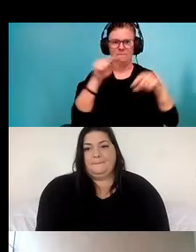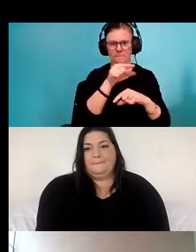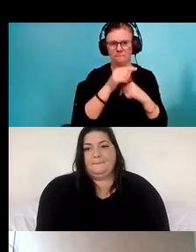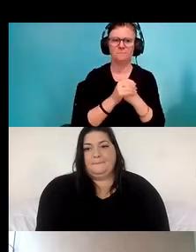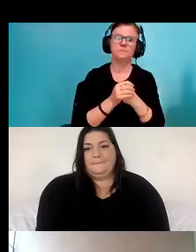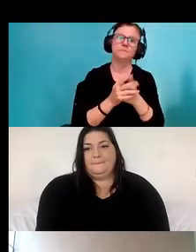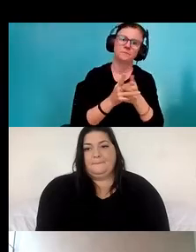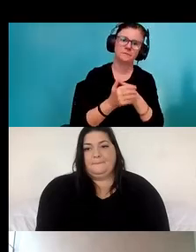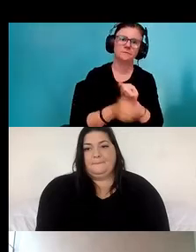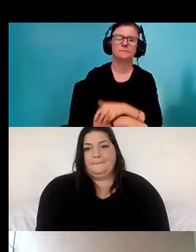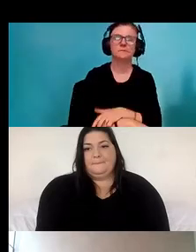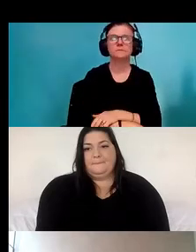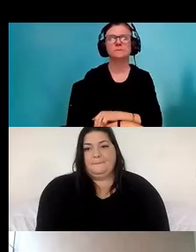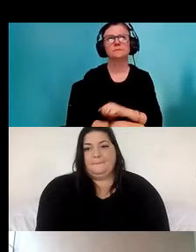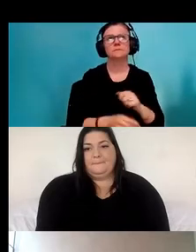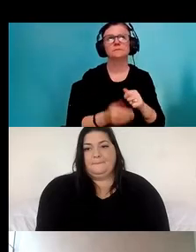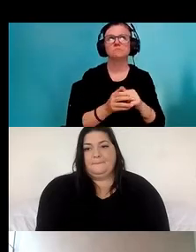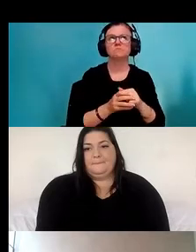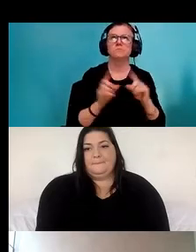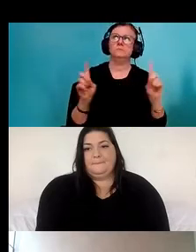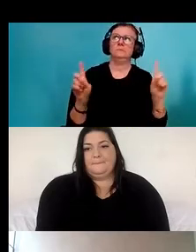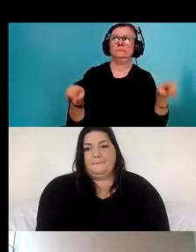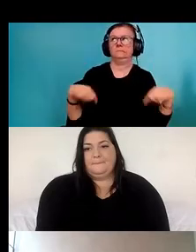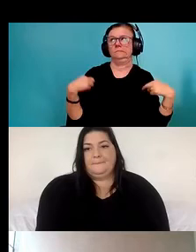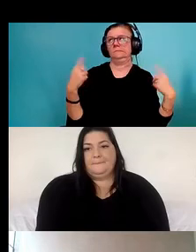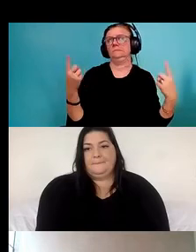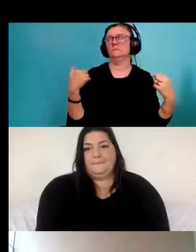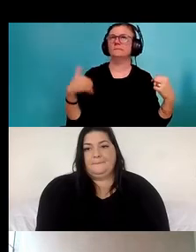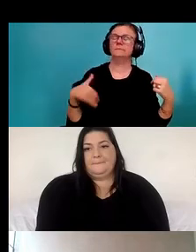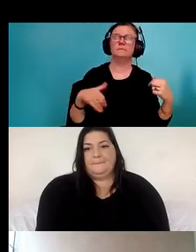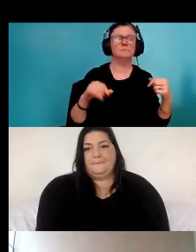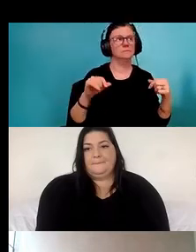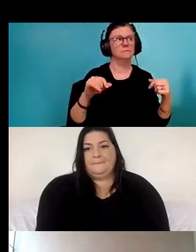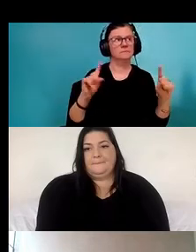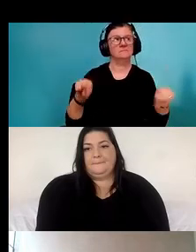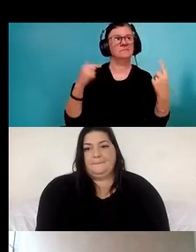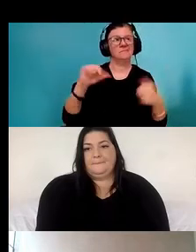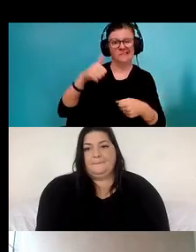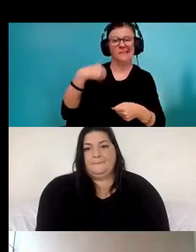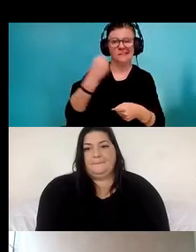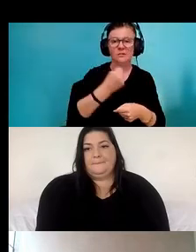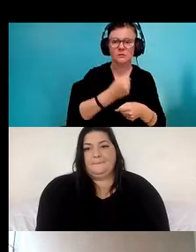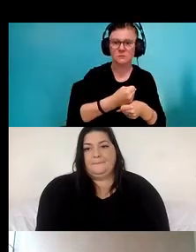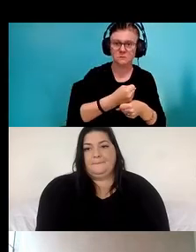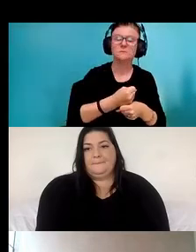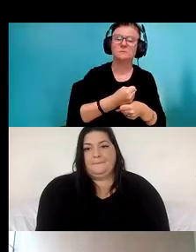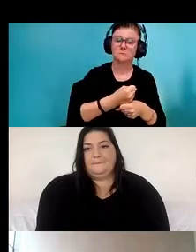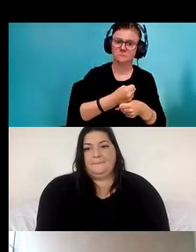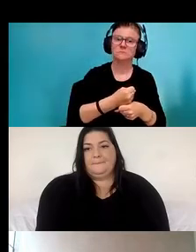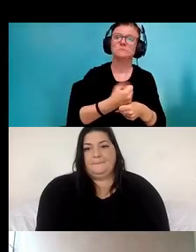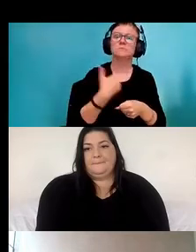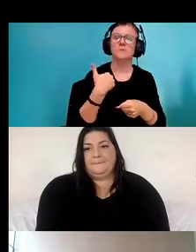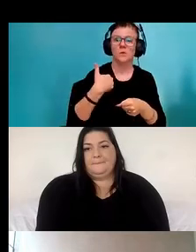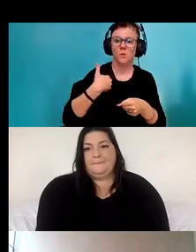by saying that, over the past decade, OVW has administered nearly $9 billion